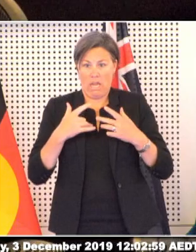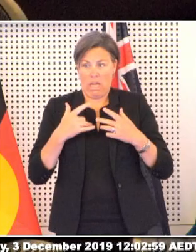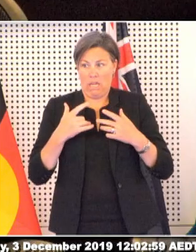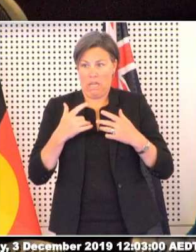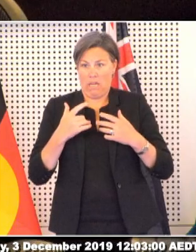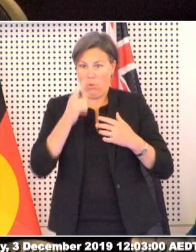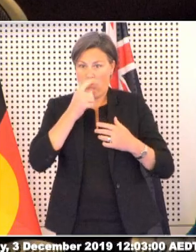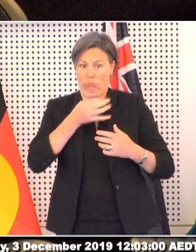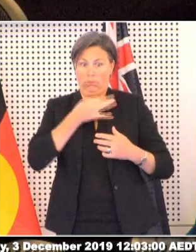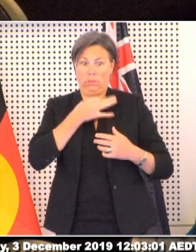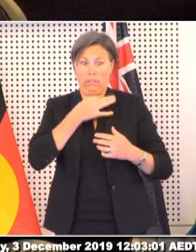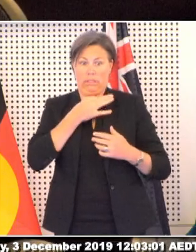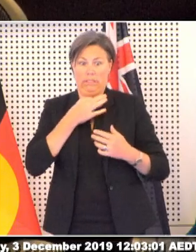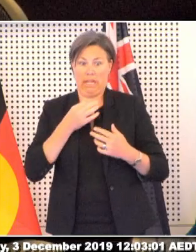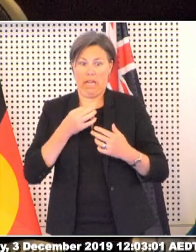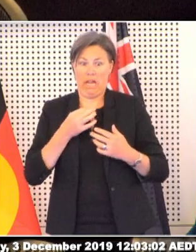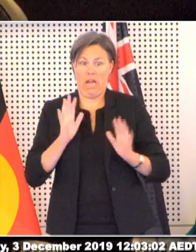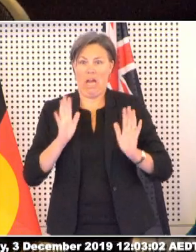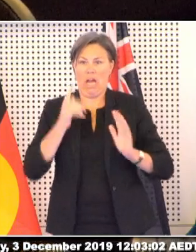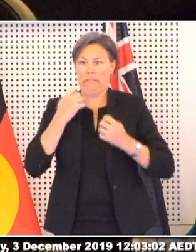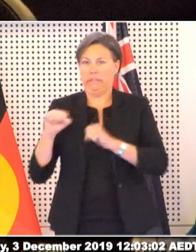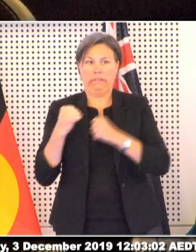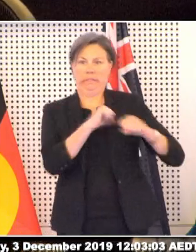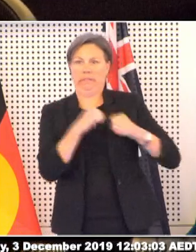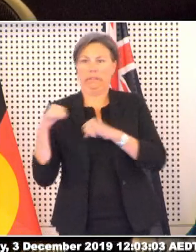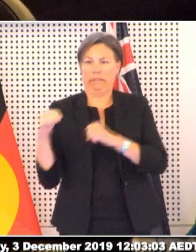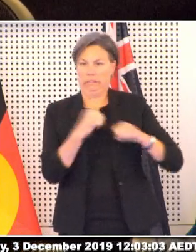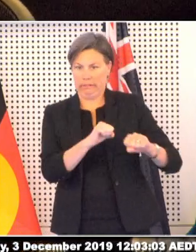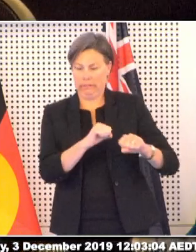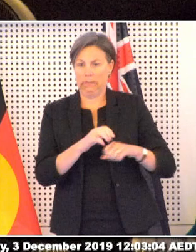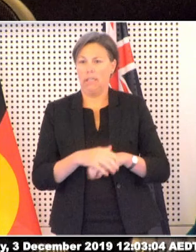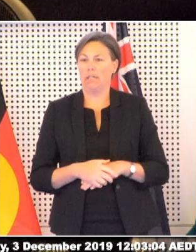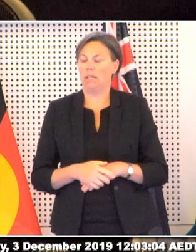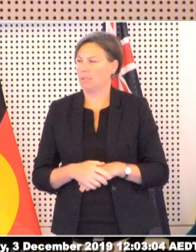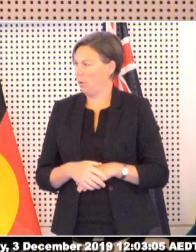This course of action. Yes. Are what you’re describing are strategies that people